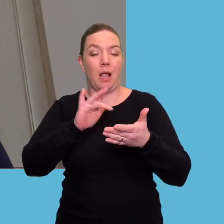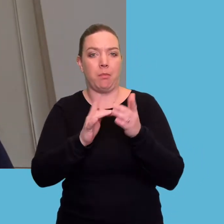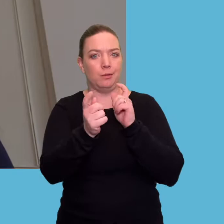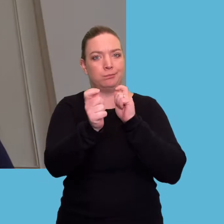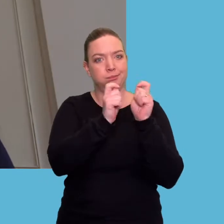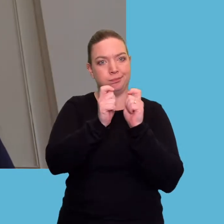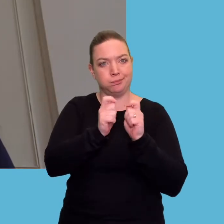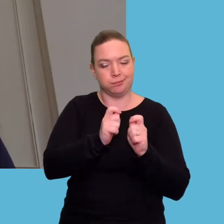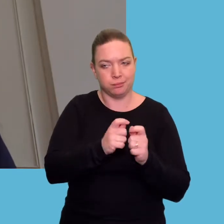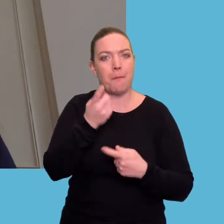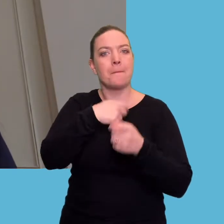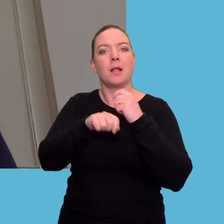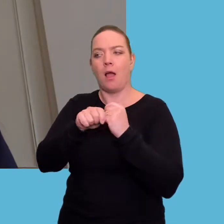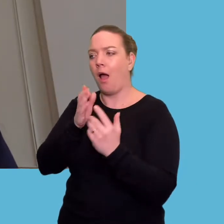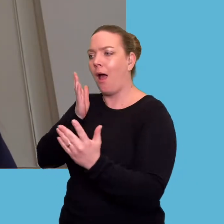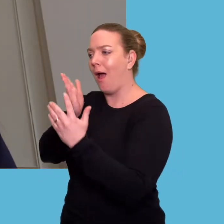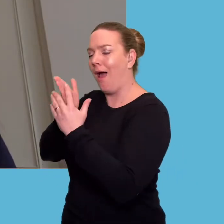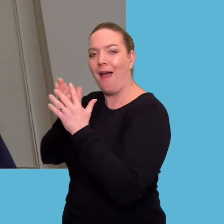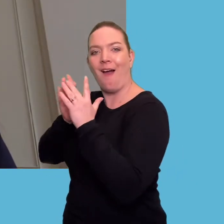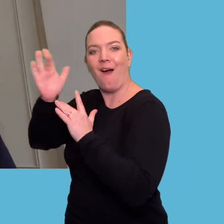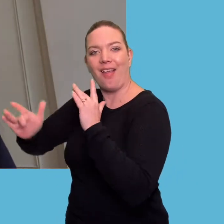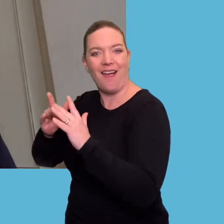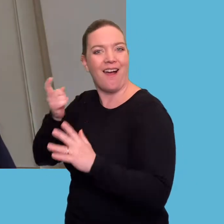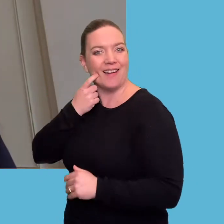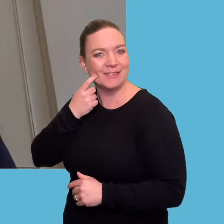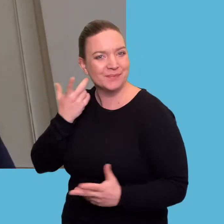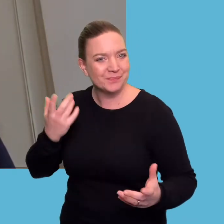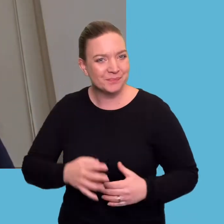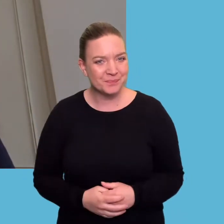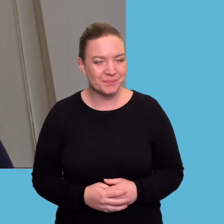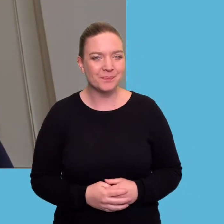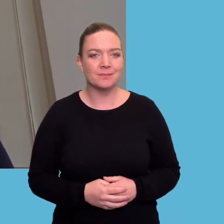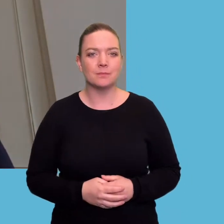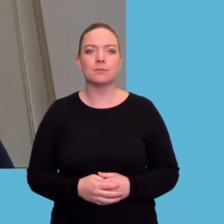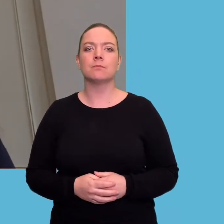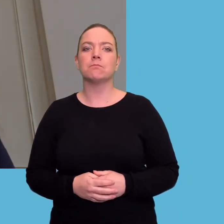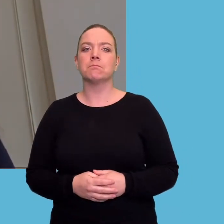laptop, phone or tablet to make it easier to access learning opportunities online.